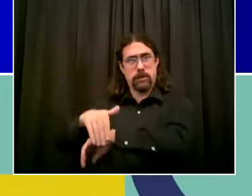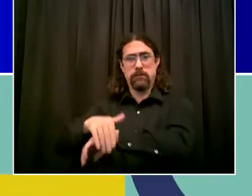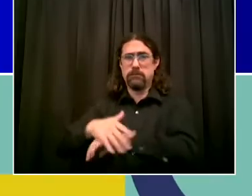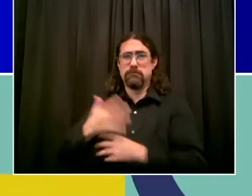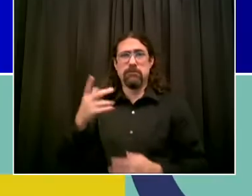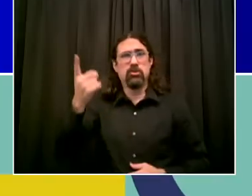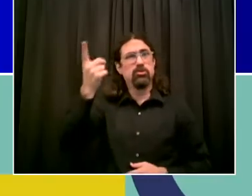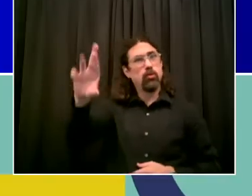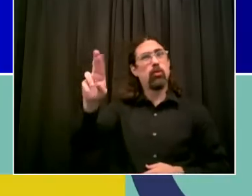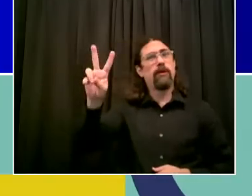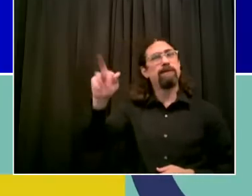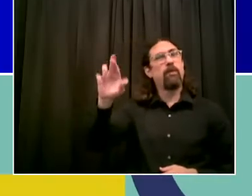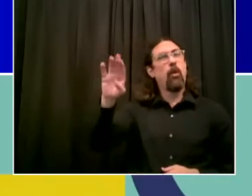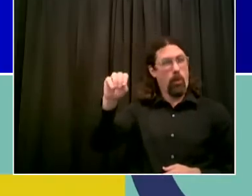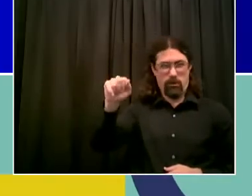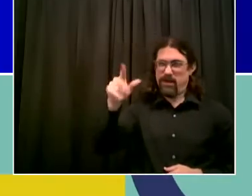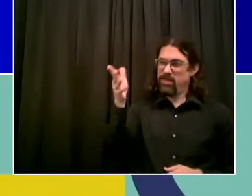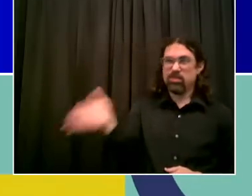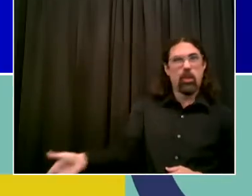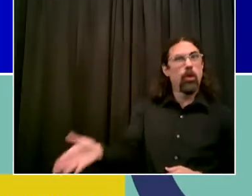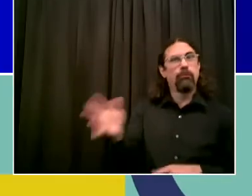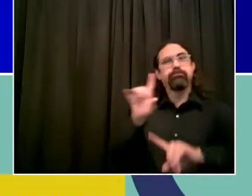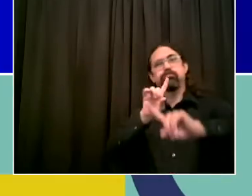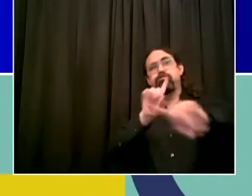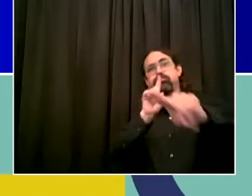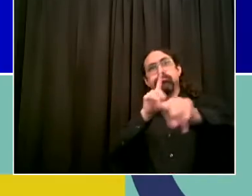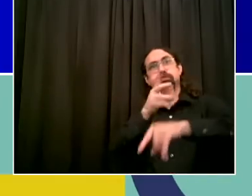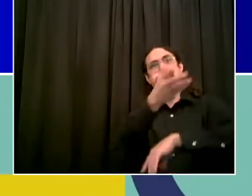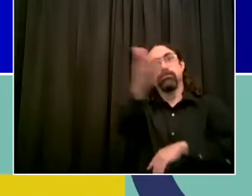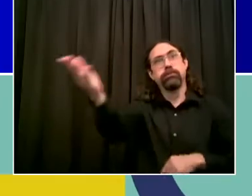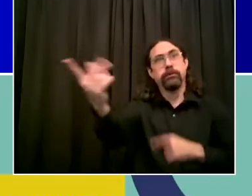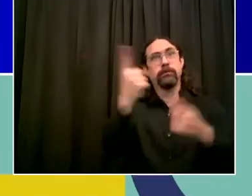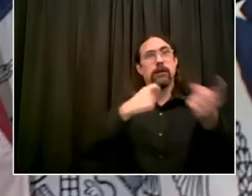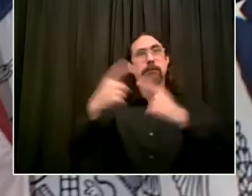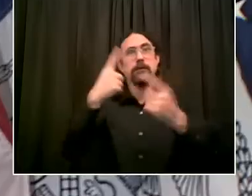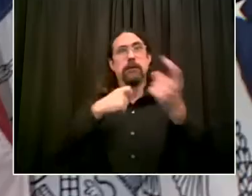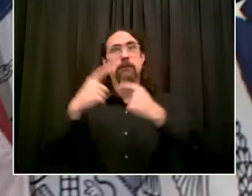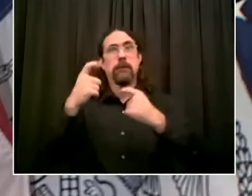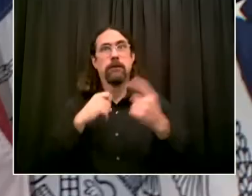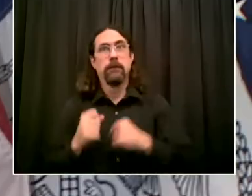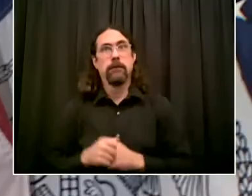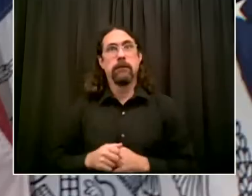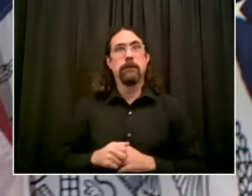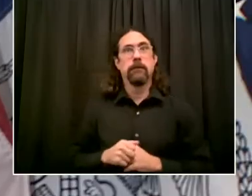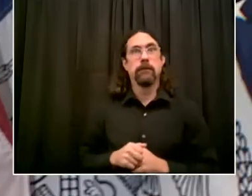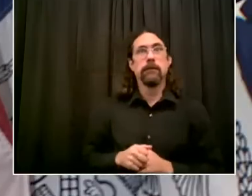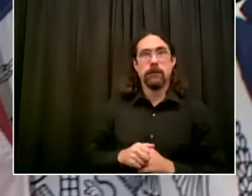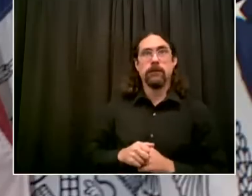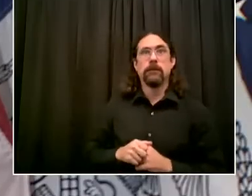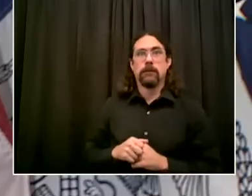QUESTSTNSIO WITH THE HASHTAG. GET